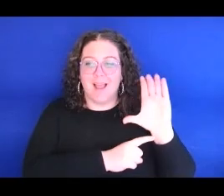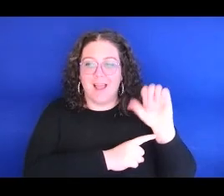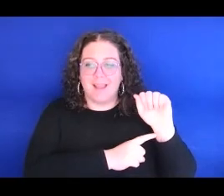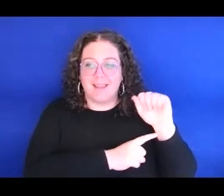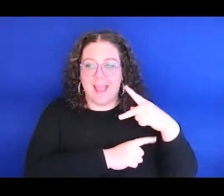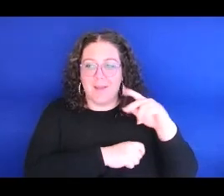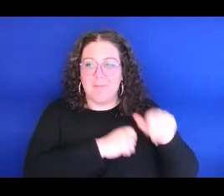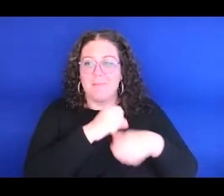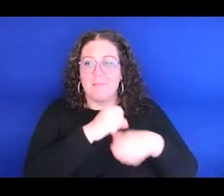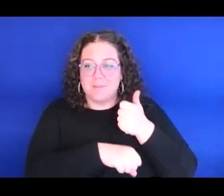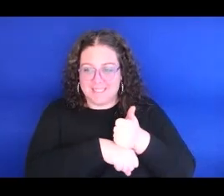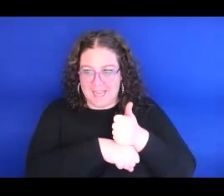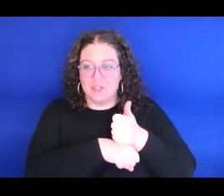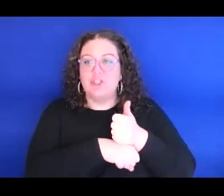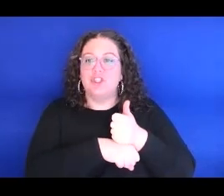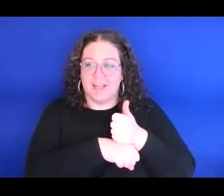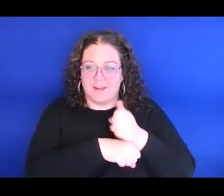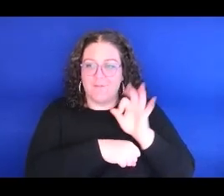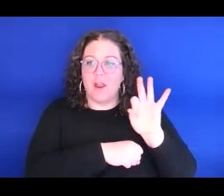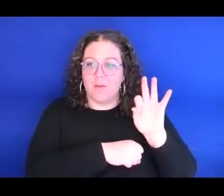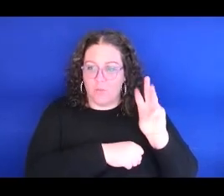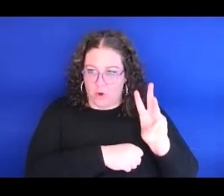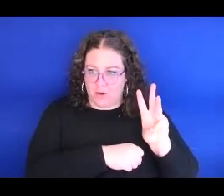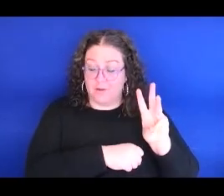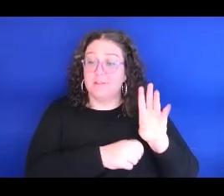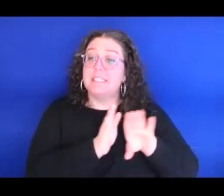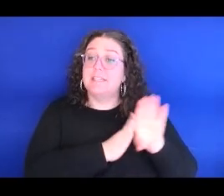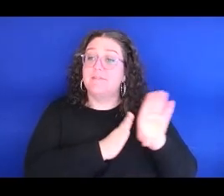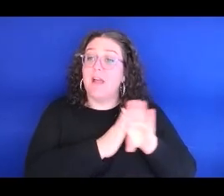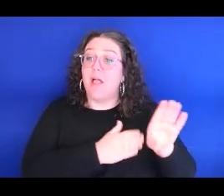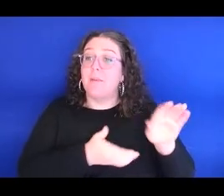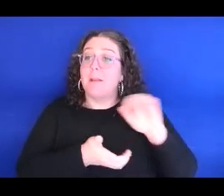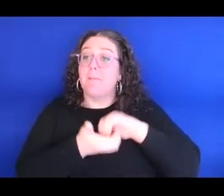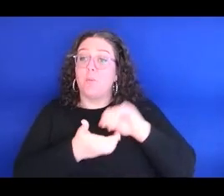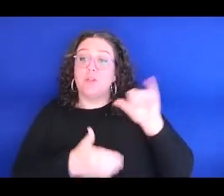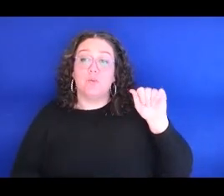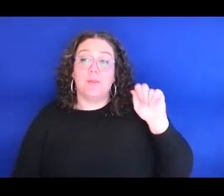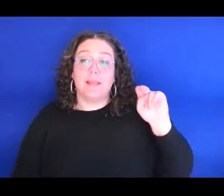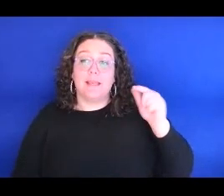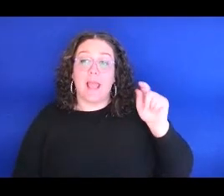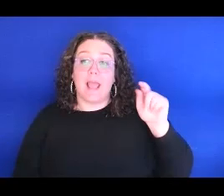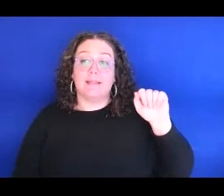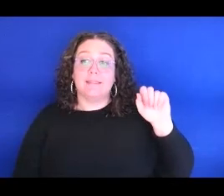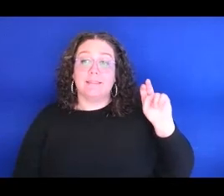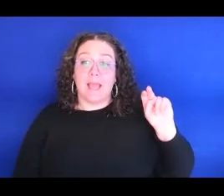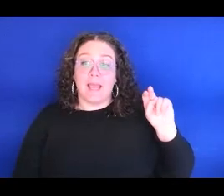Framework, developed in partnership with the Yang-Tan Institute on Employment and